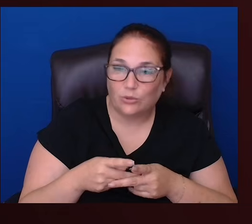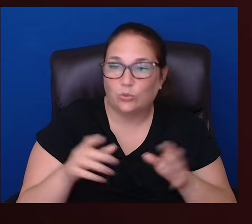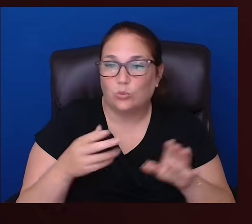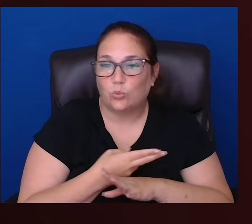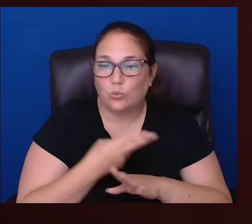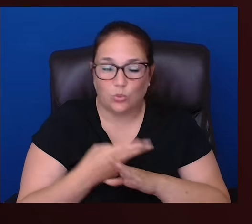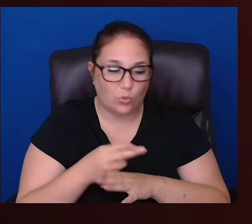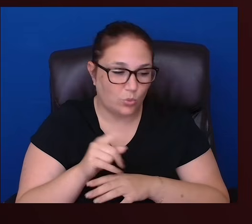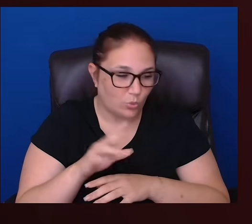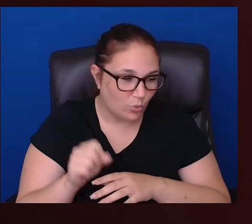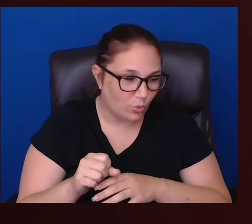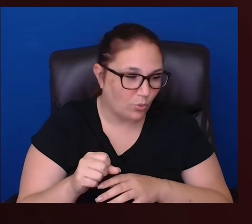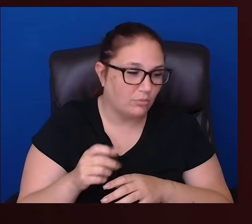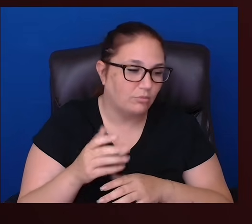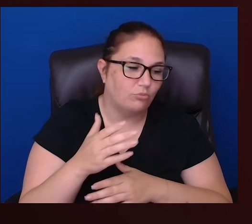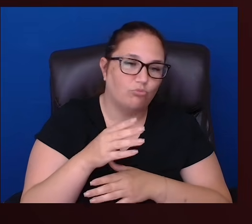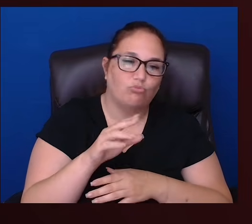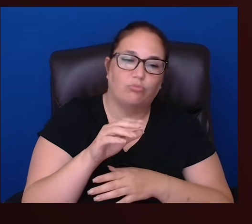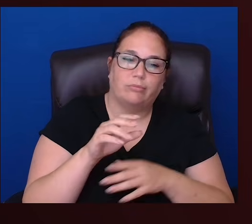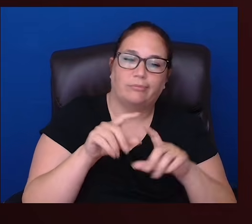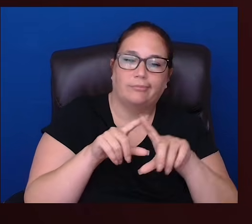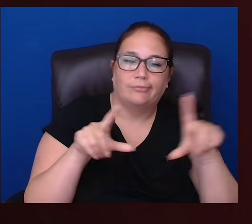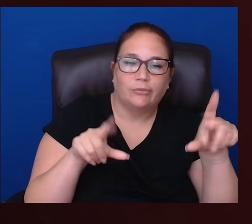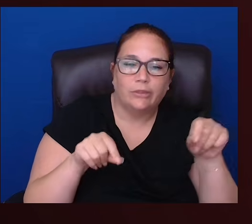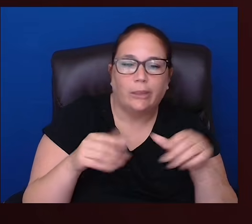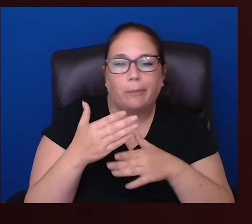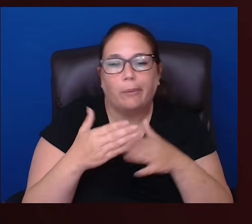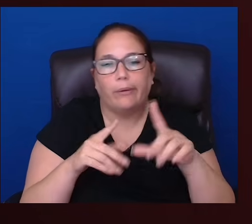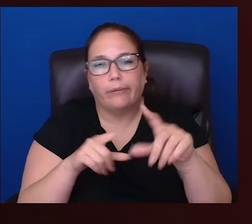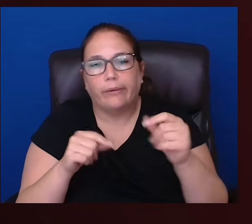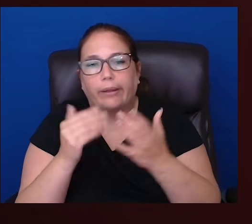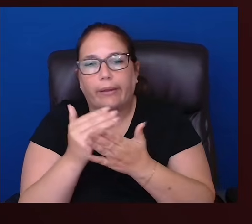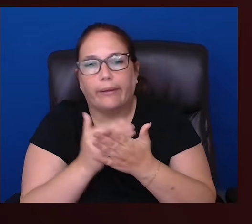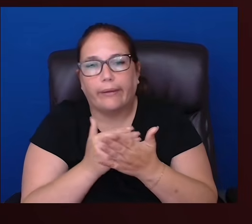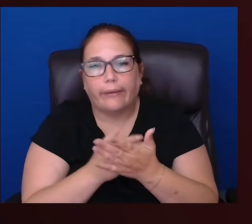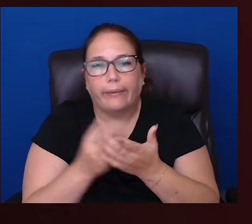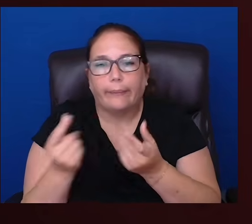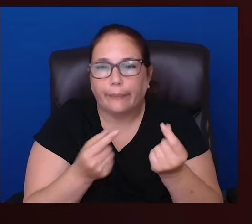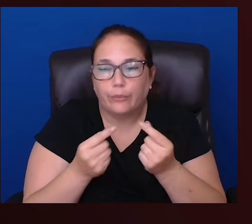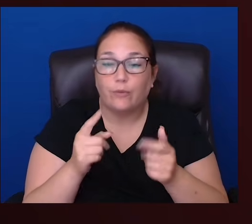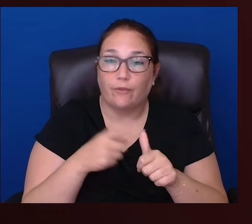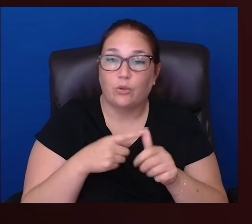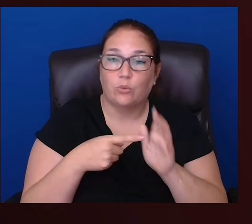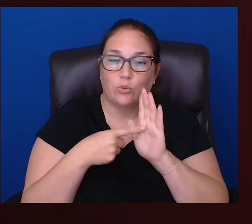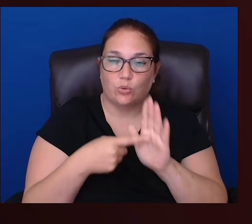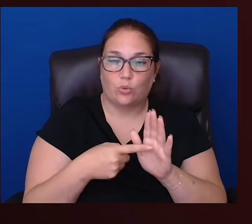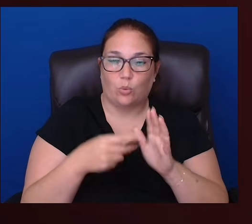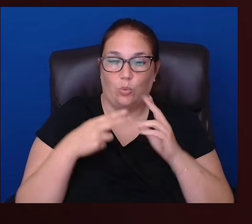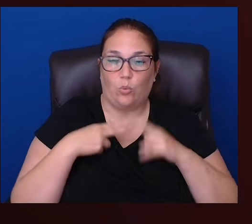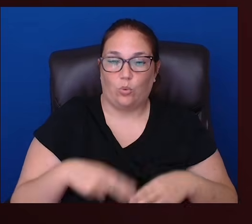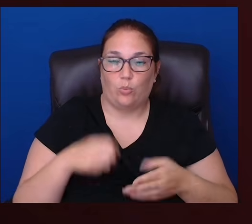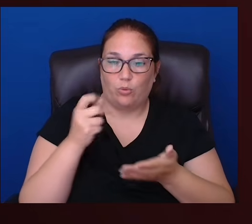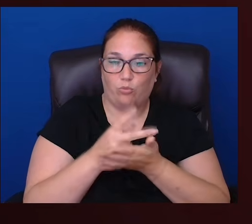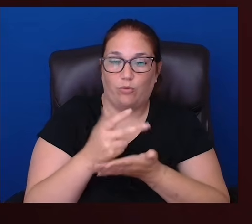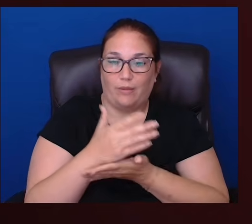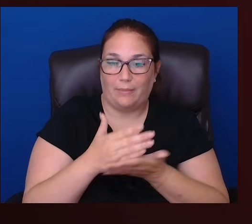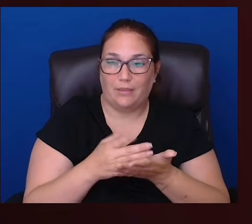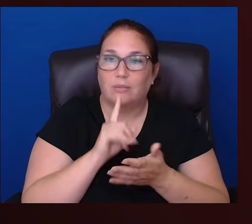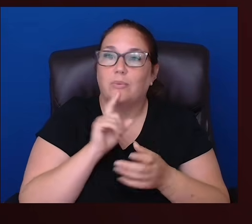parse a receipt, itinerary, etc? So, first I want to show you the human approval piece. We're literally just mapping endpoints